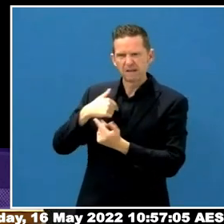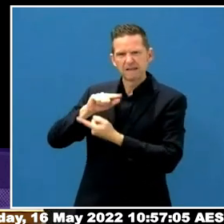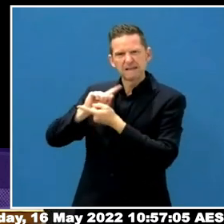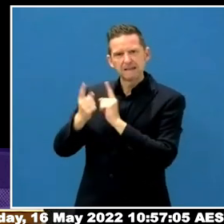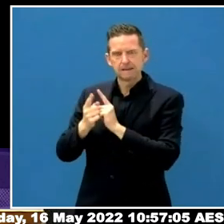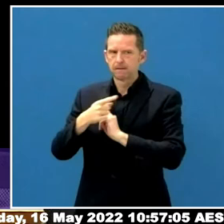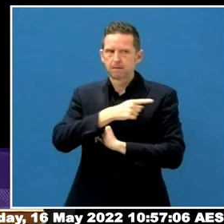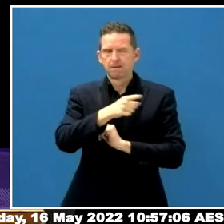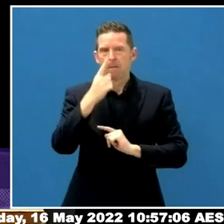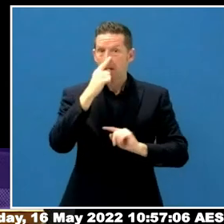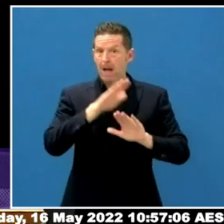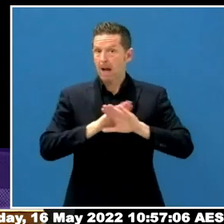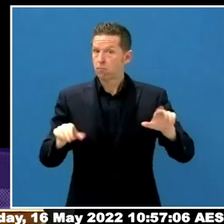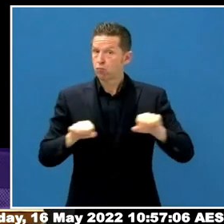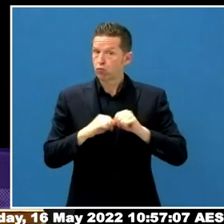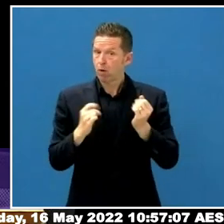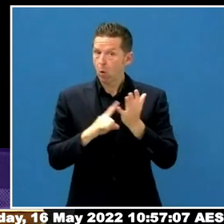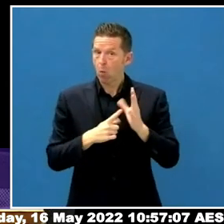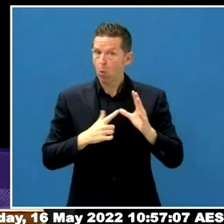I now move to the Afford witnesses.